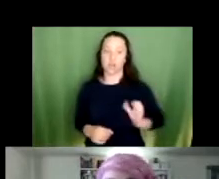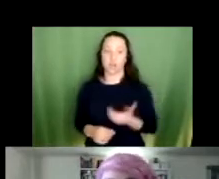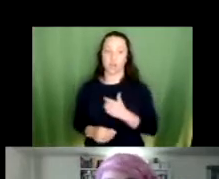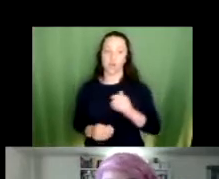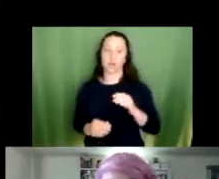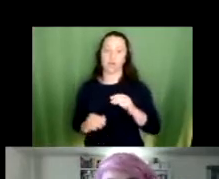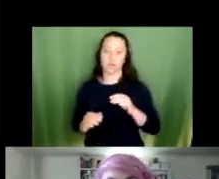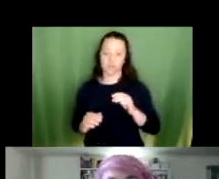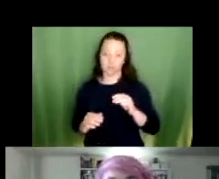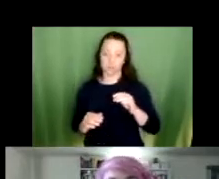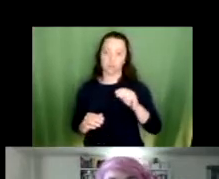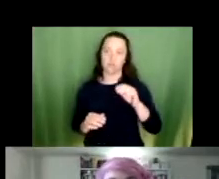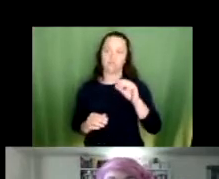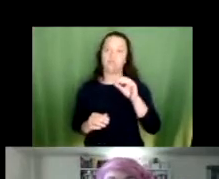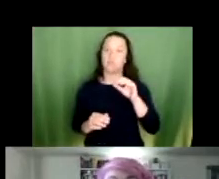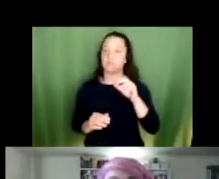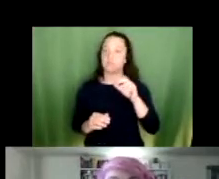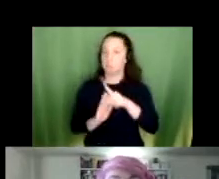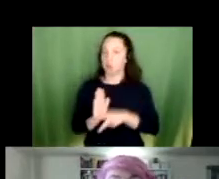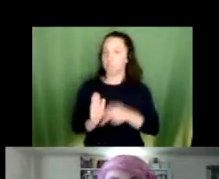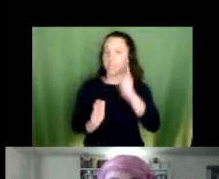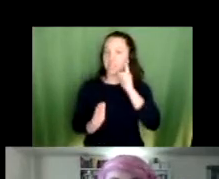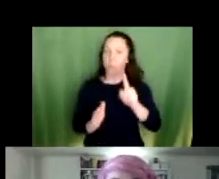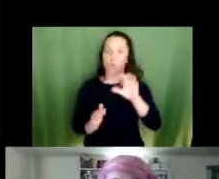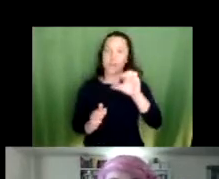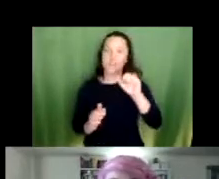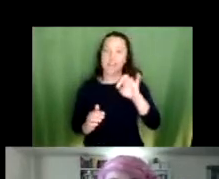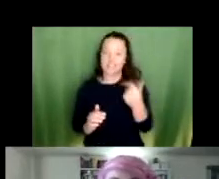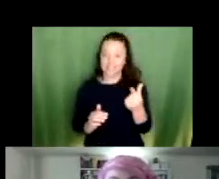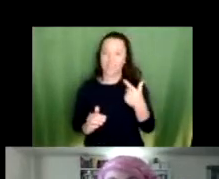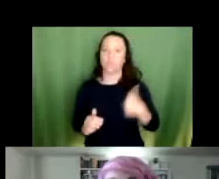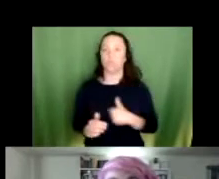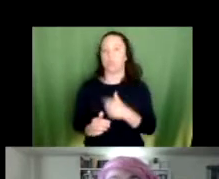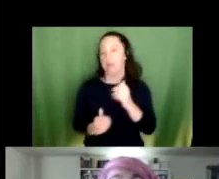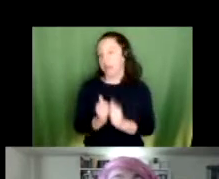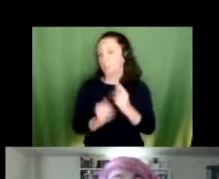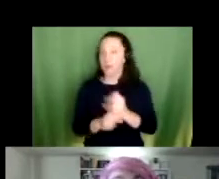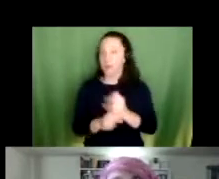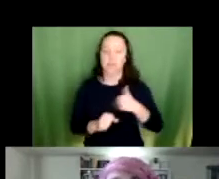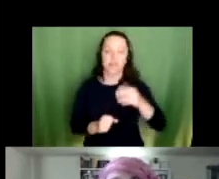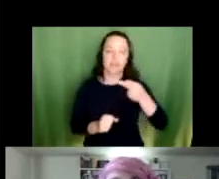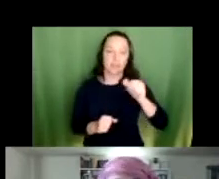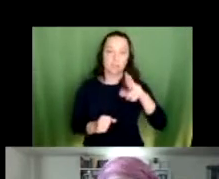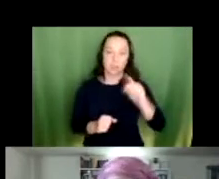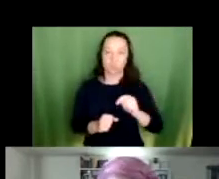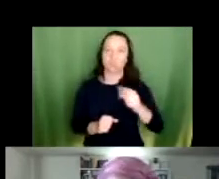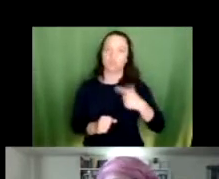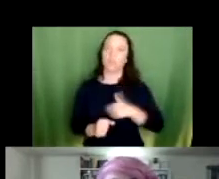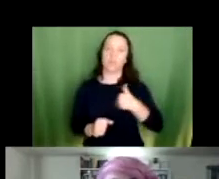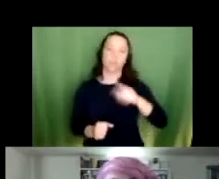a part. We have 100 percent casting policy. Anyone who wants to be in our shows will have